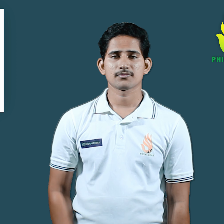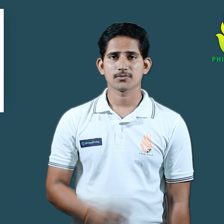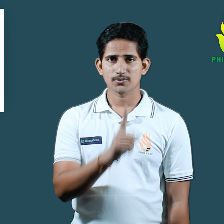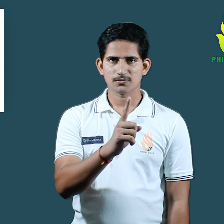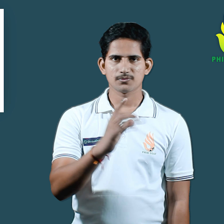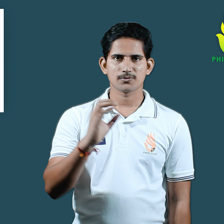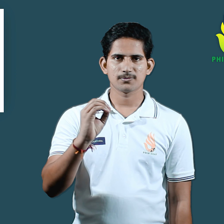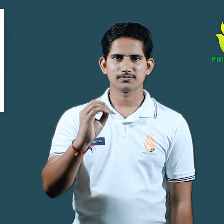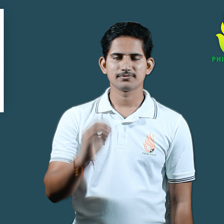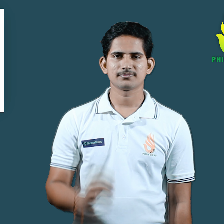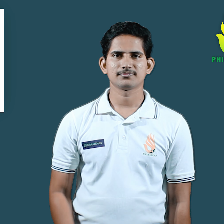Ten